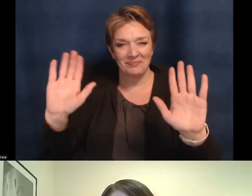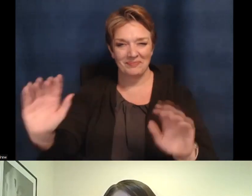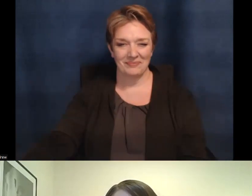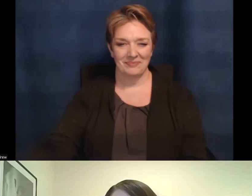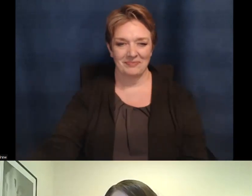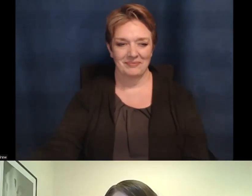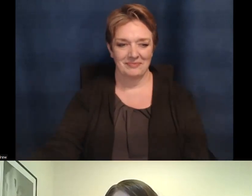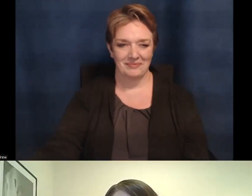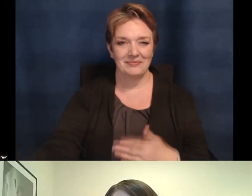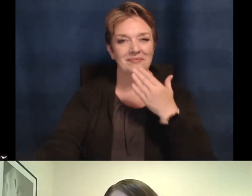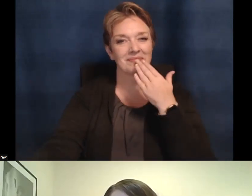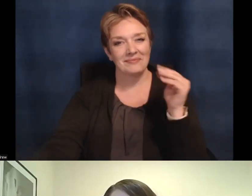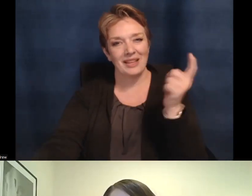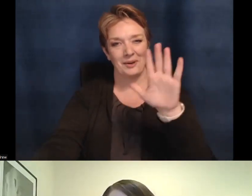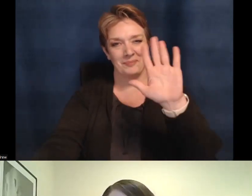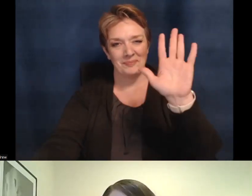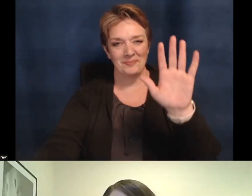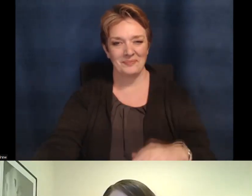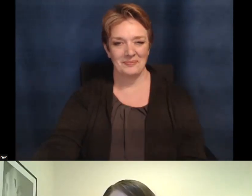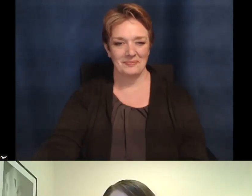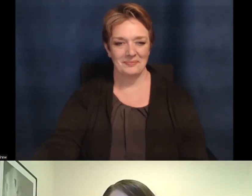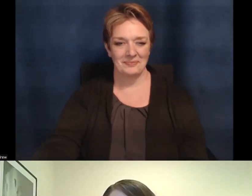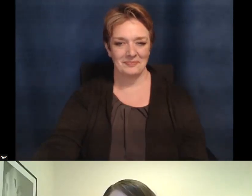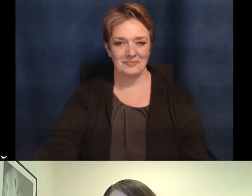[Makenzi] All right, thanks y'all. [Giustina] Thank you. [Makenzi] Bye.